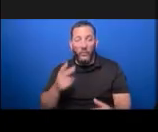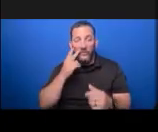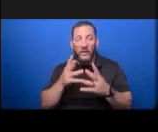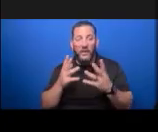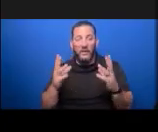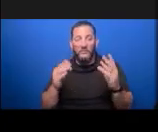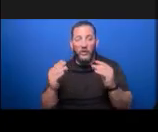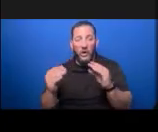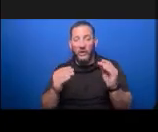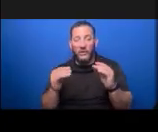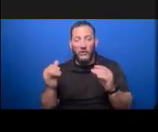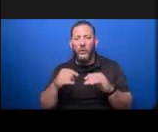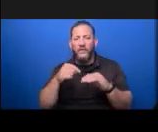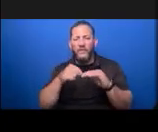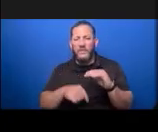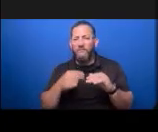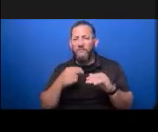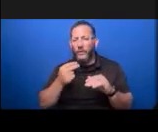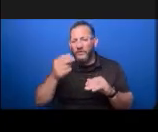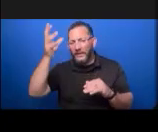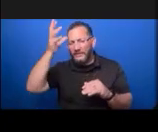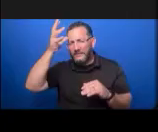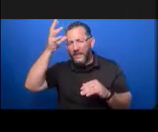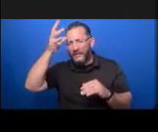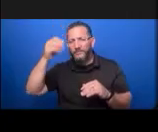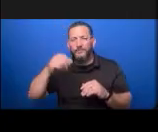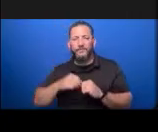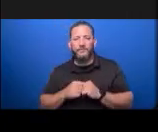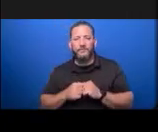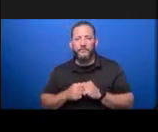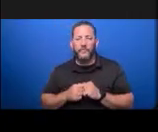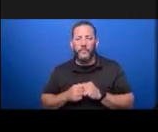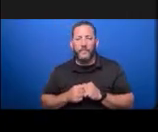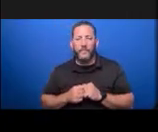deep voice is his dad's, and he's kicking, kicking. He's 10